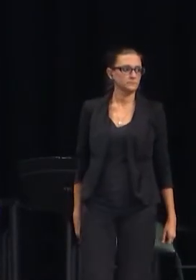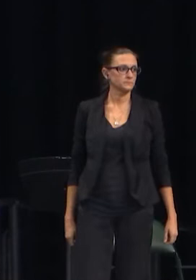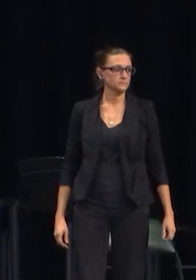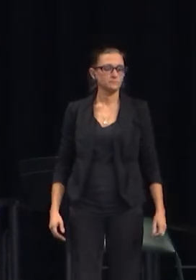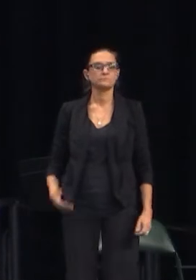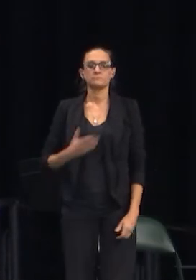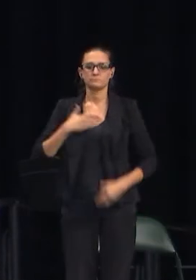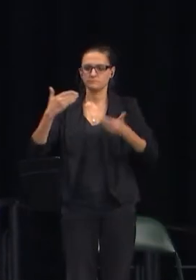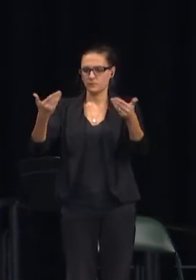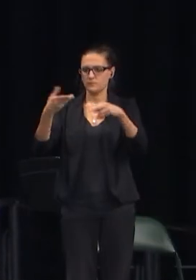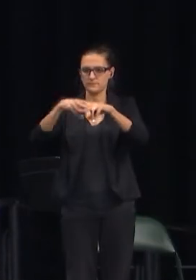Please be seated.